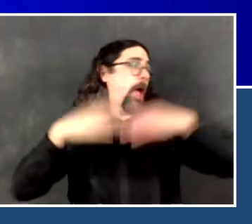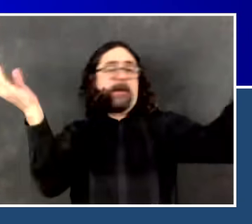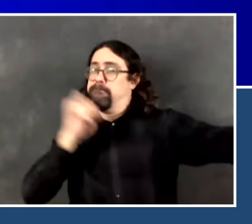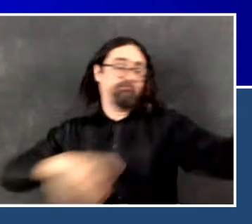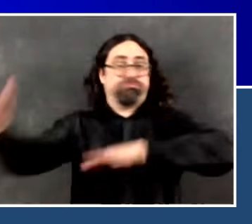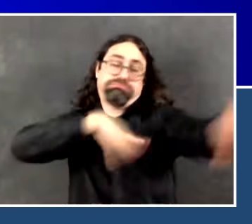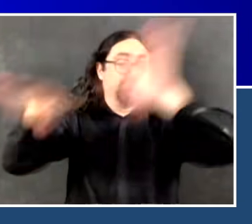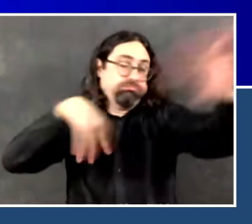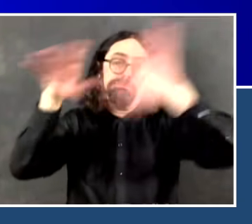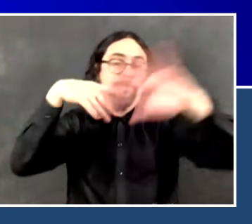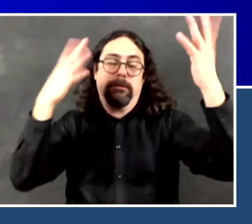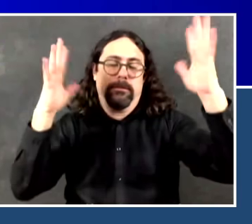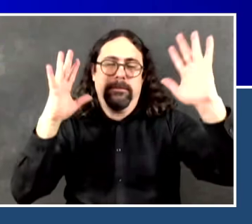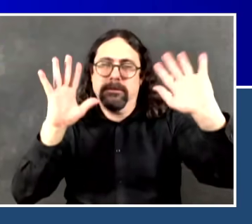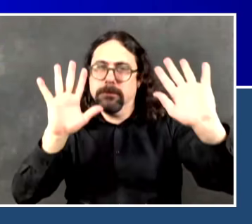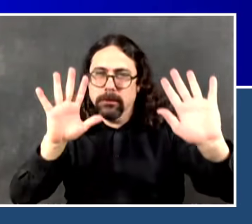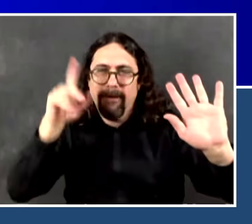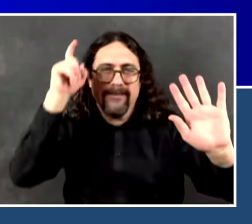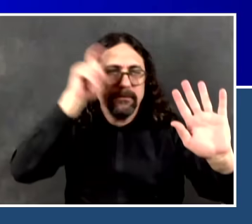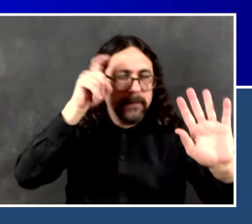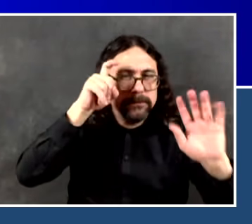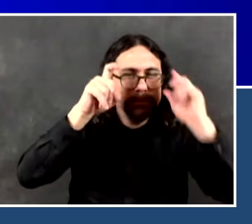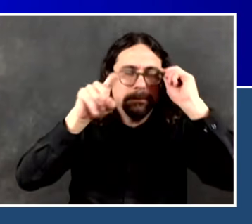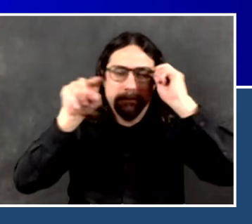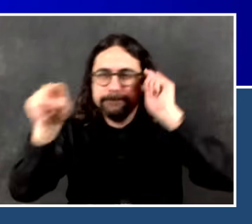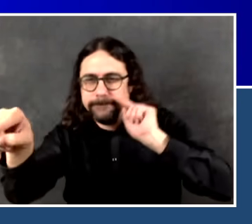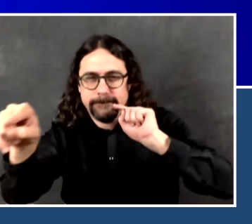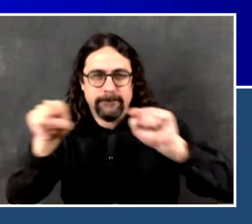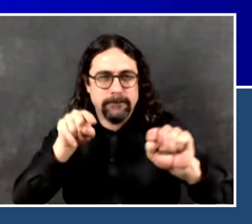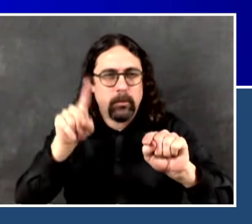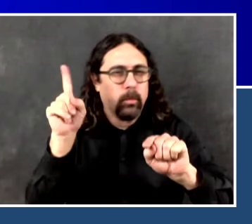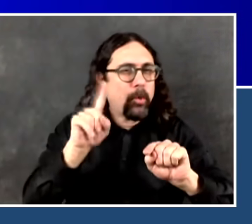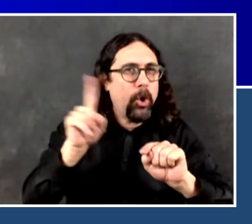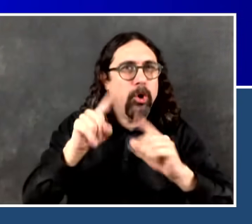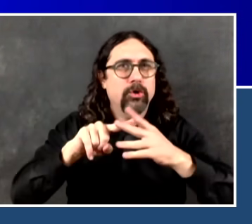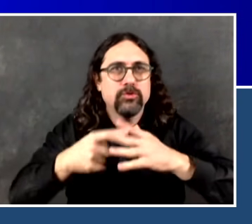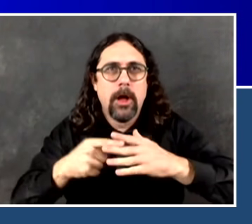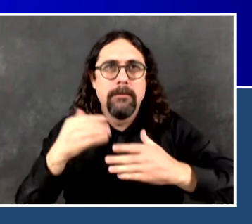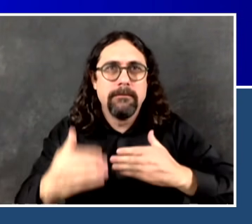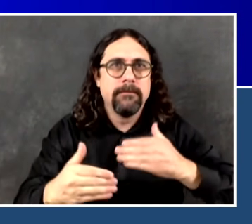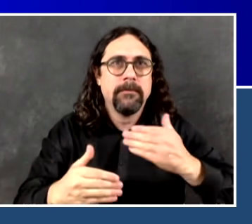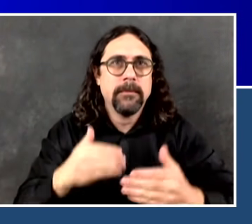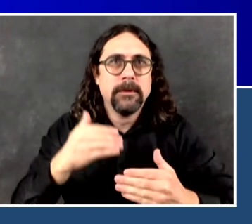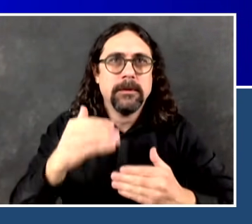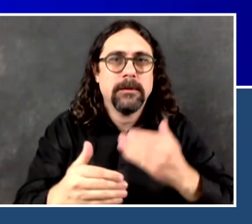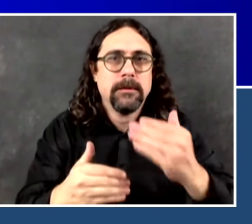THE TEISTNG AND TRACING THAT WE TALKED ABOUT A